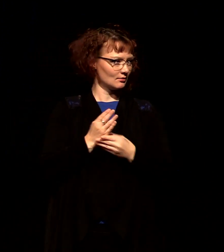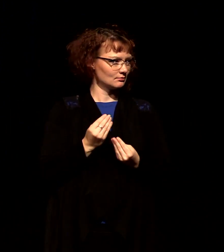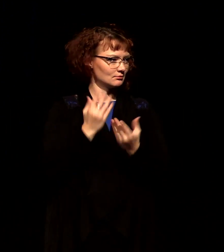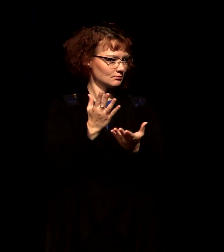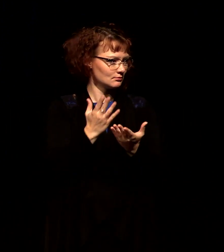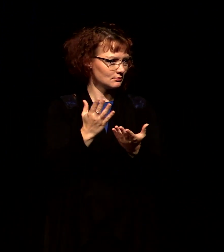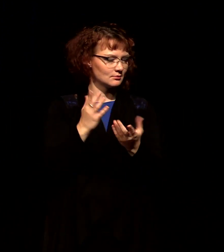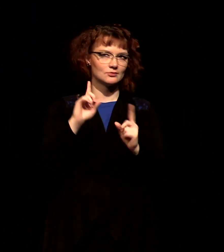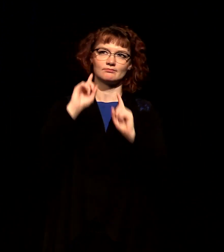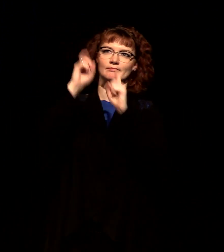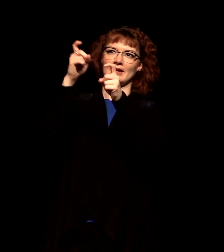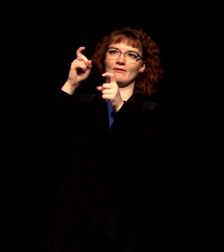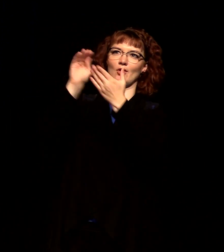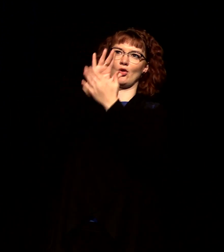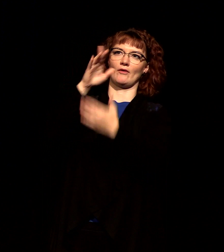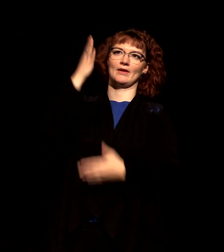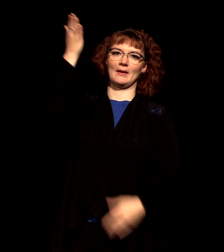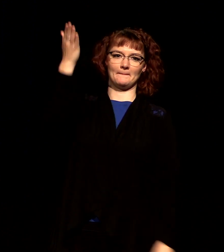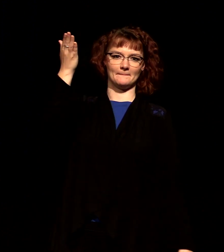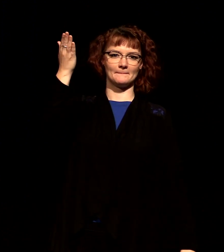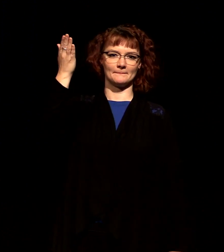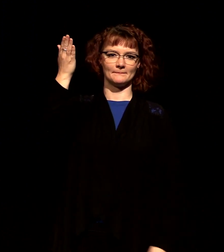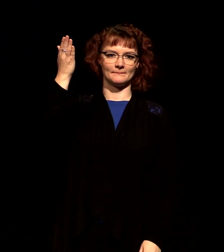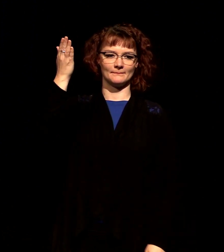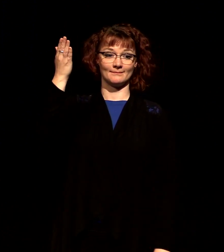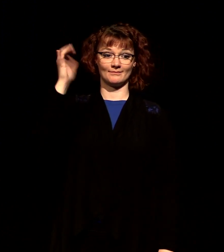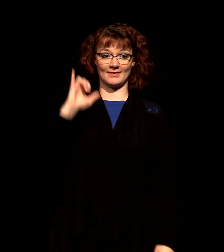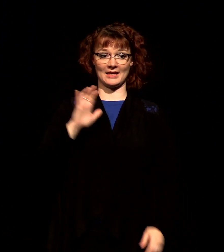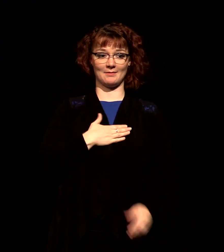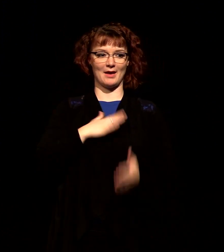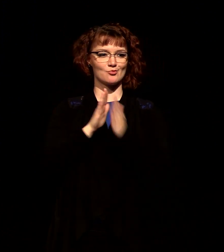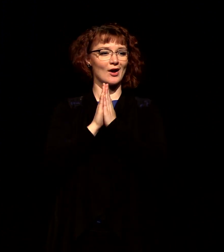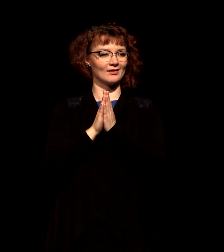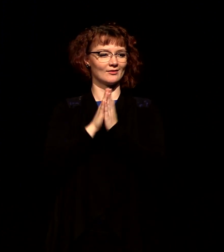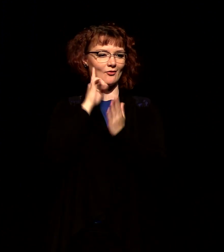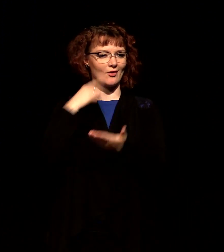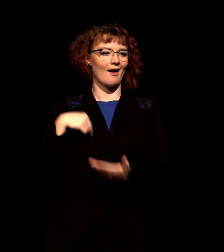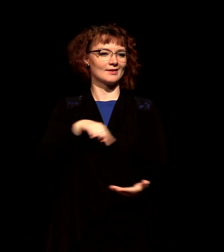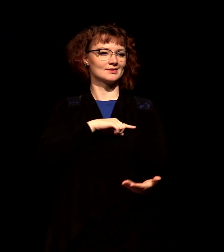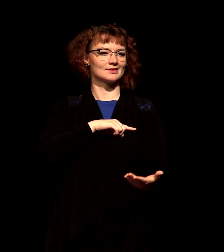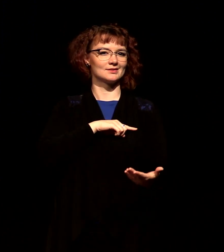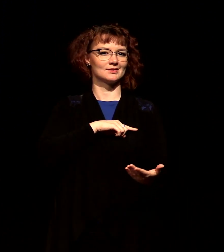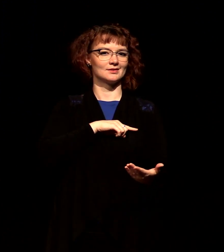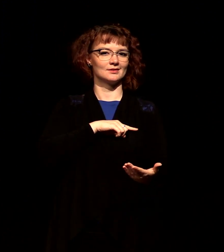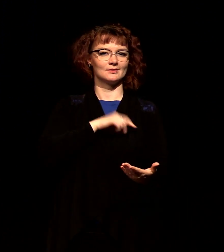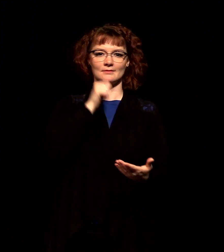share for the glory of God? My prayer for us is that we don't keep silent